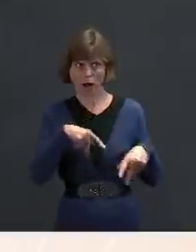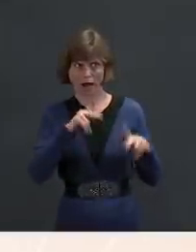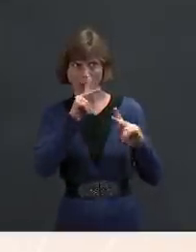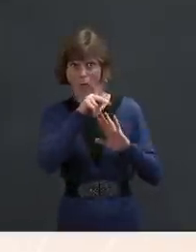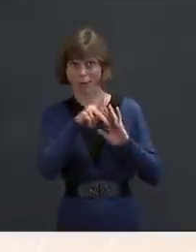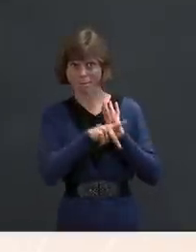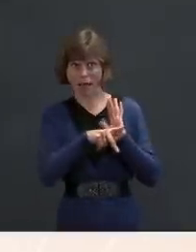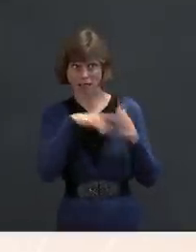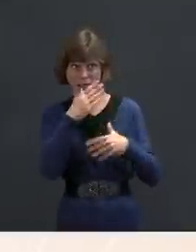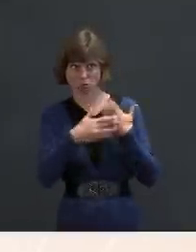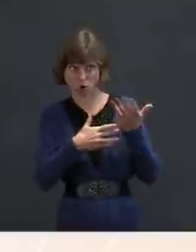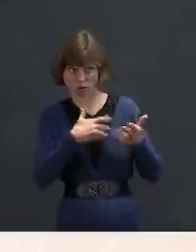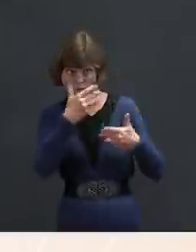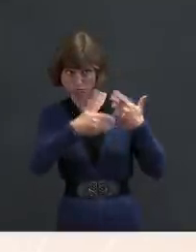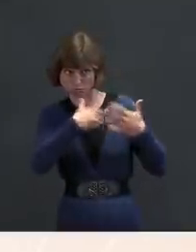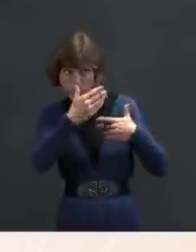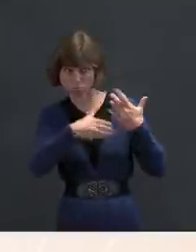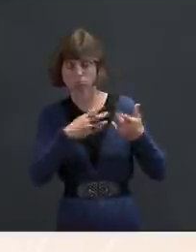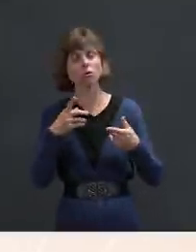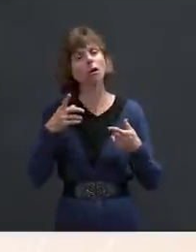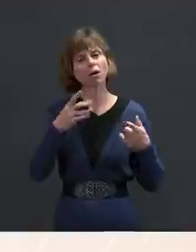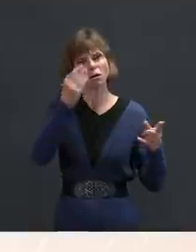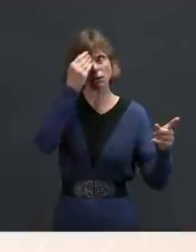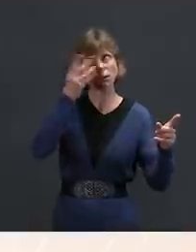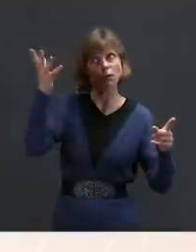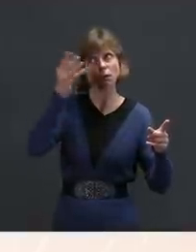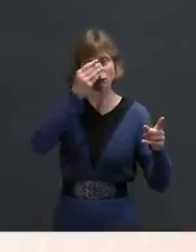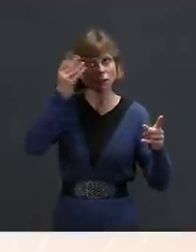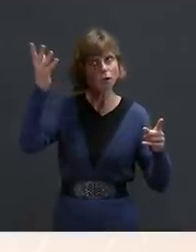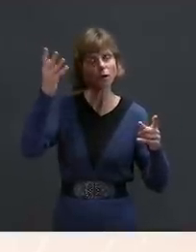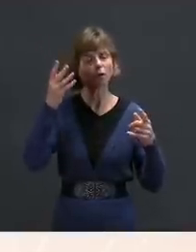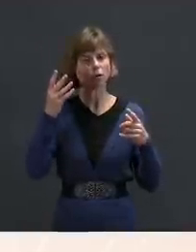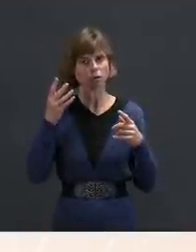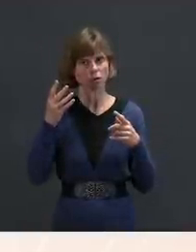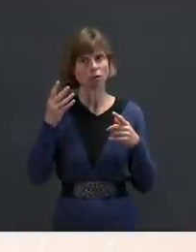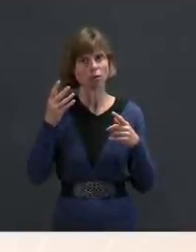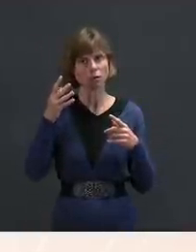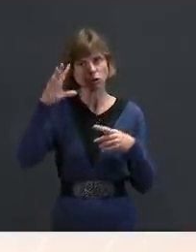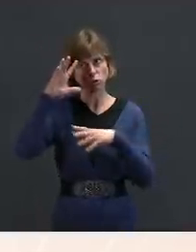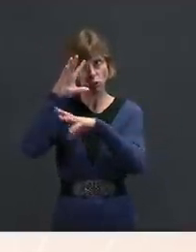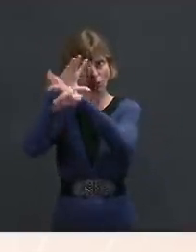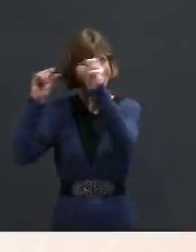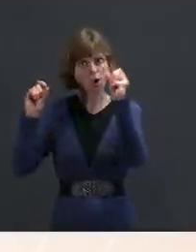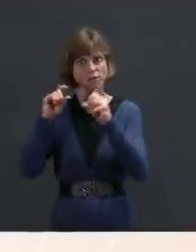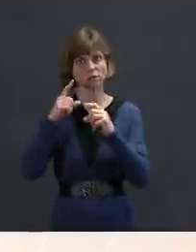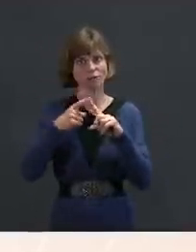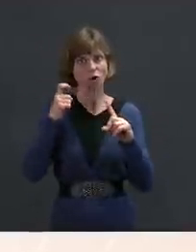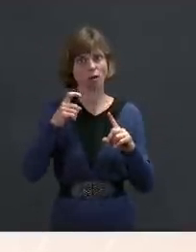He does receive regular updates from his homeland security team and others on incidents happening around the world.